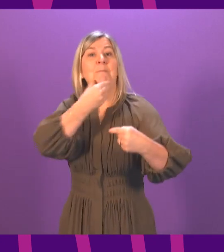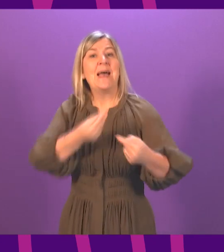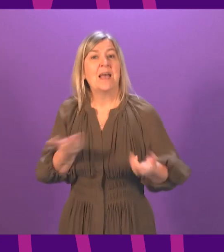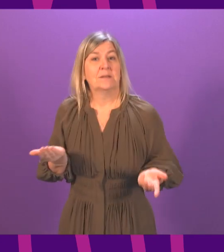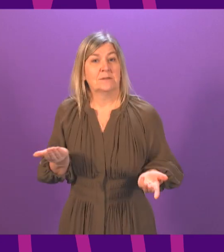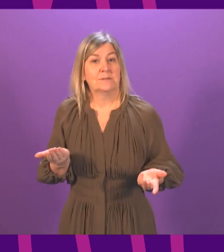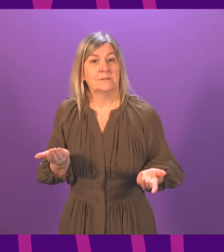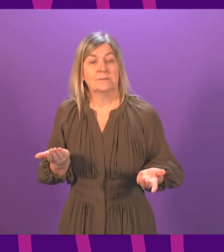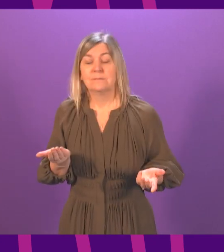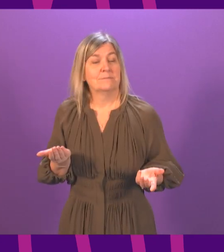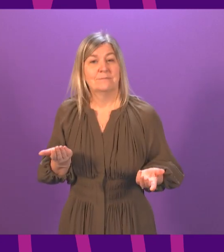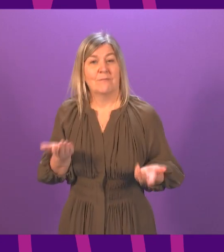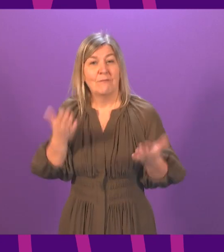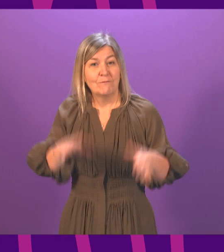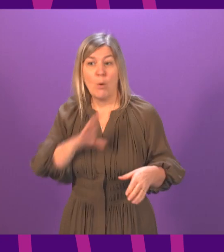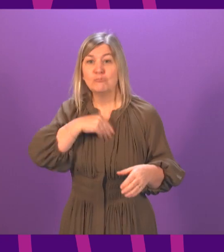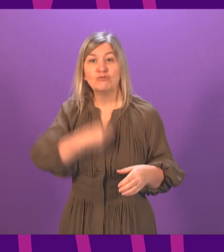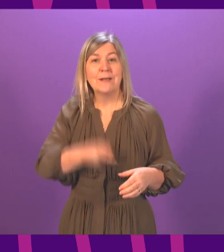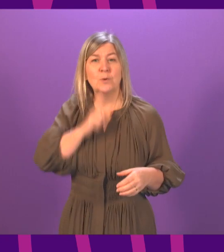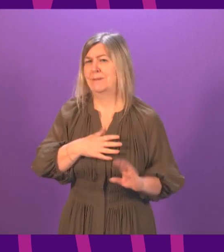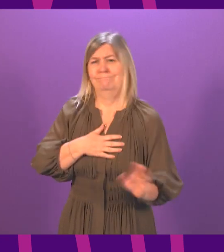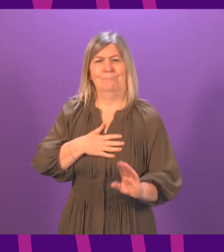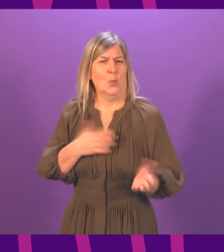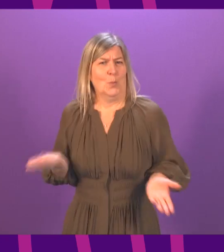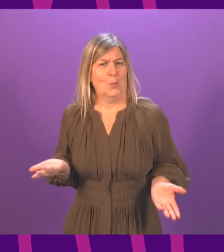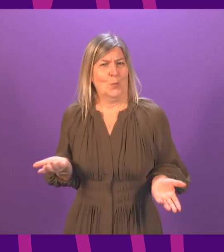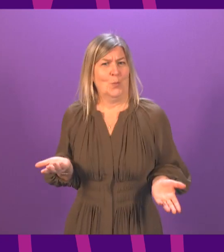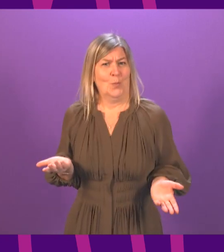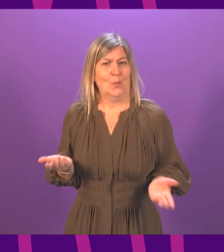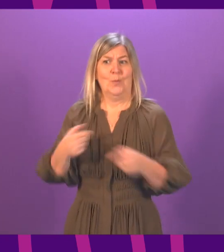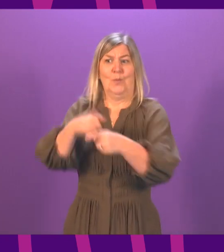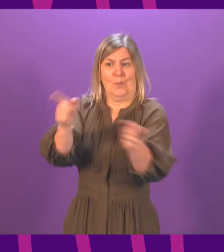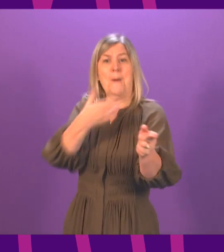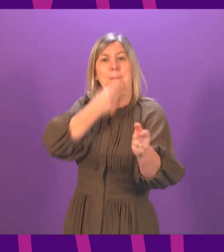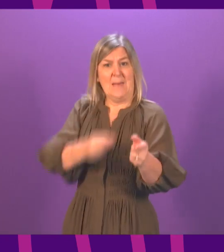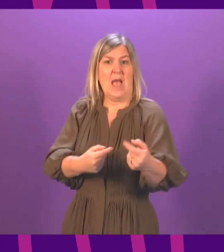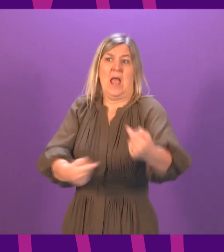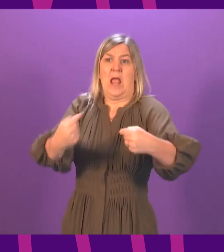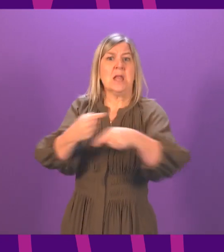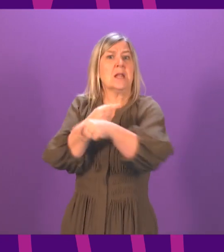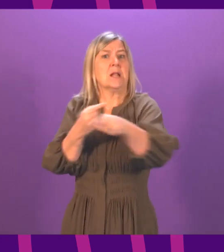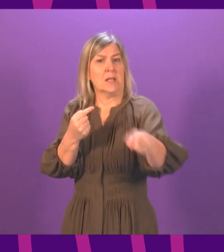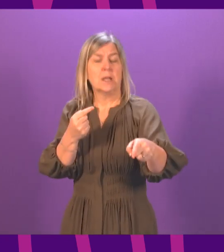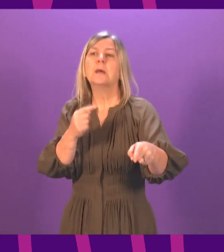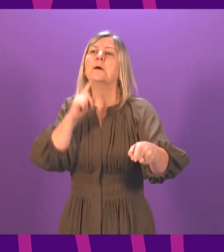I recognise the concern that abusive men will exploit trans rights to harm women, and we